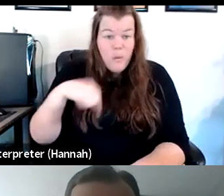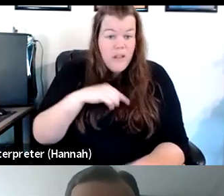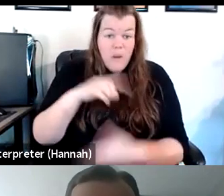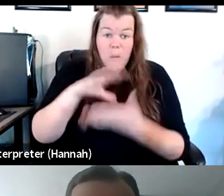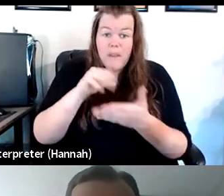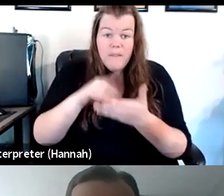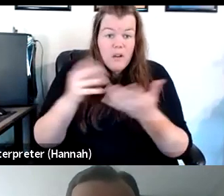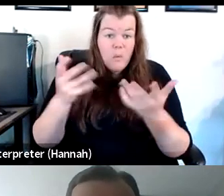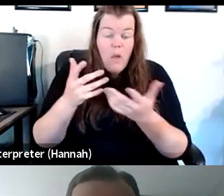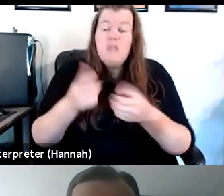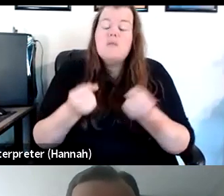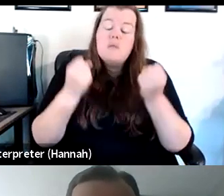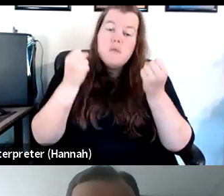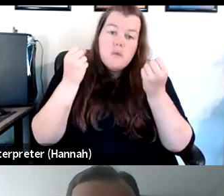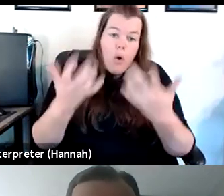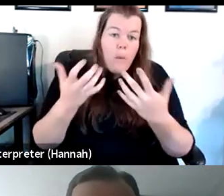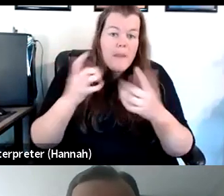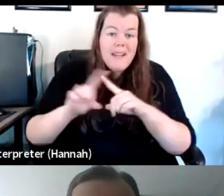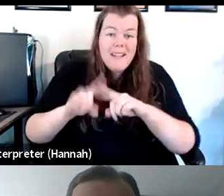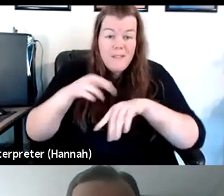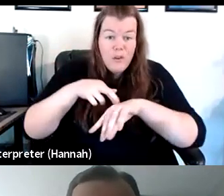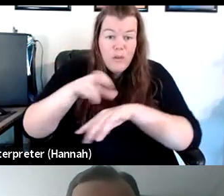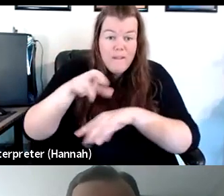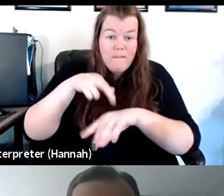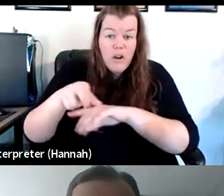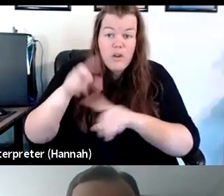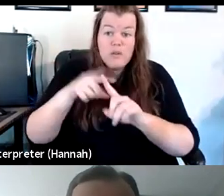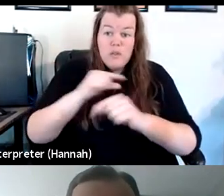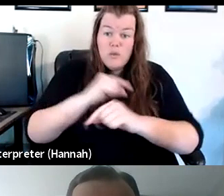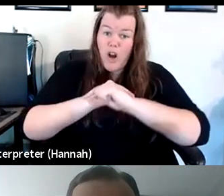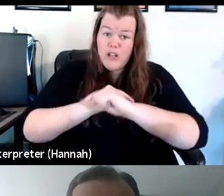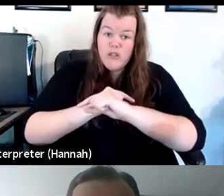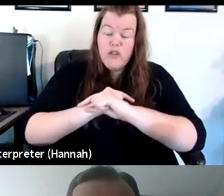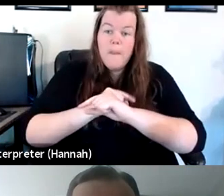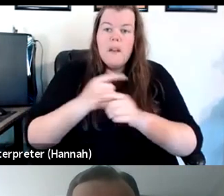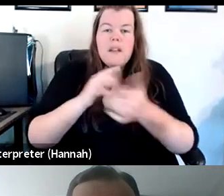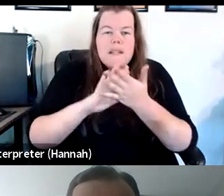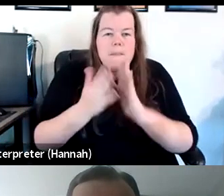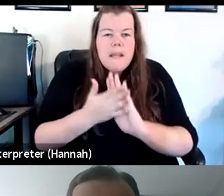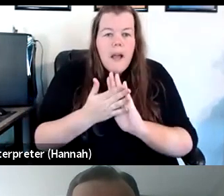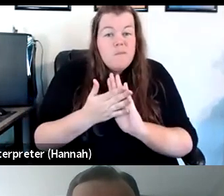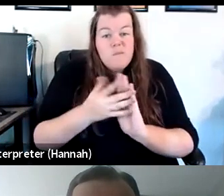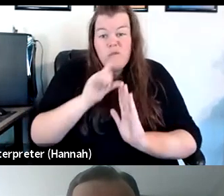many different referral sources to guardianship. It's become kind of the default option for folks,